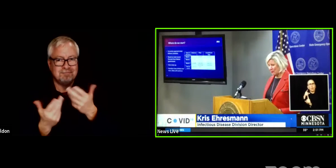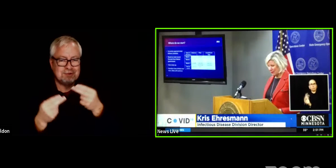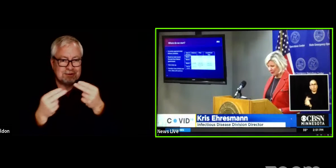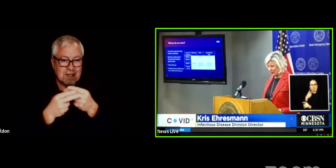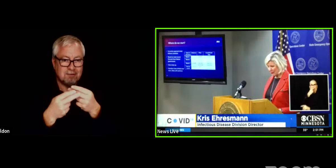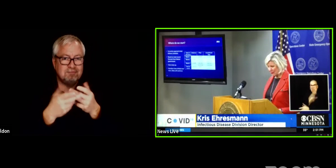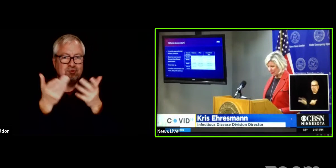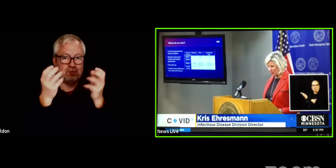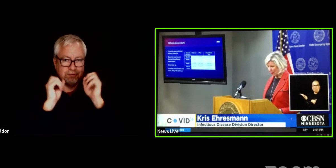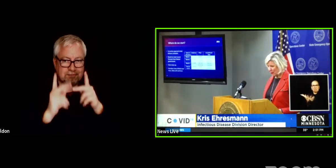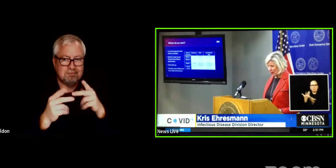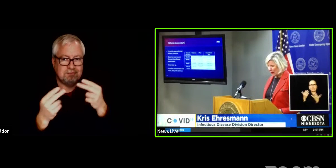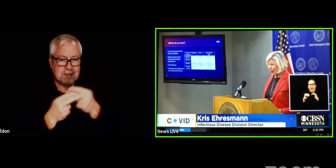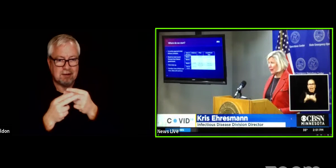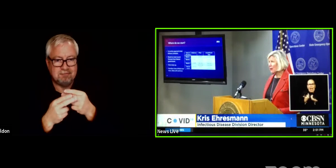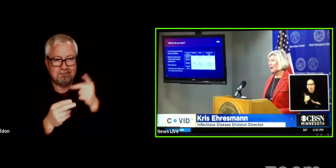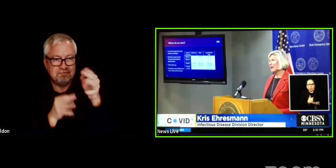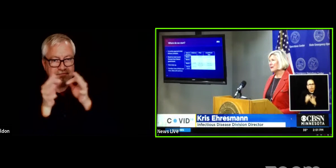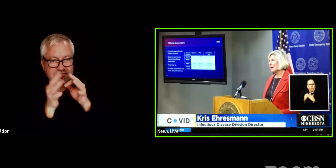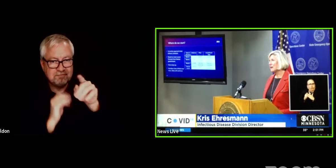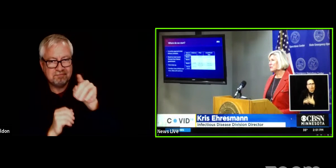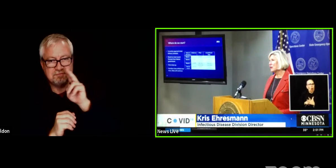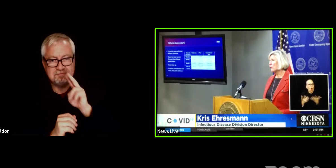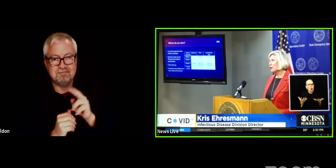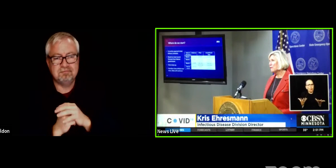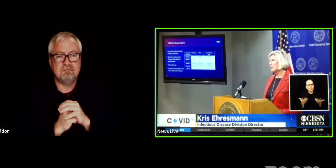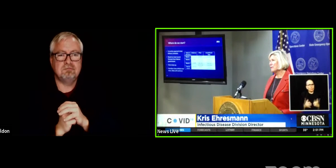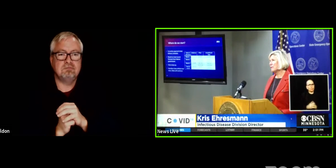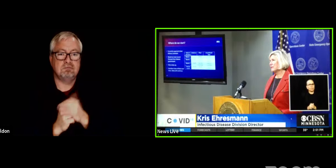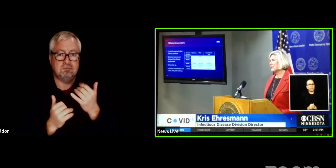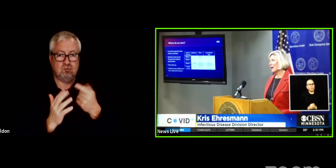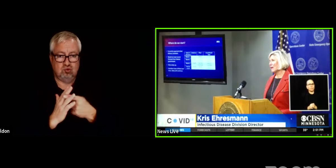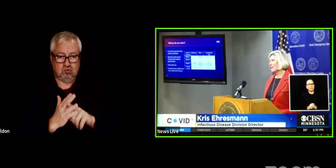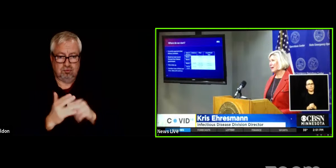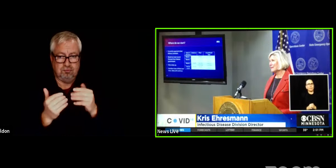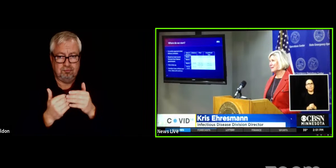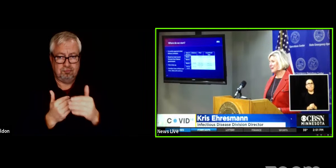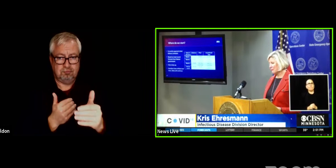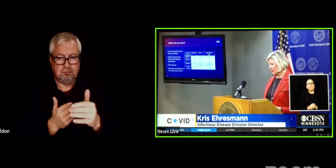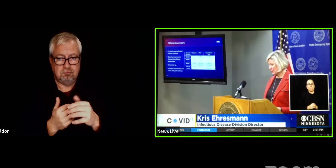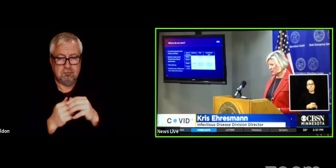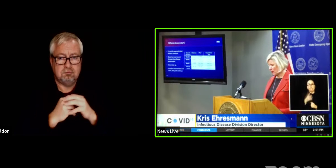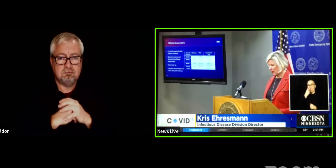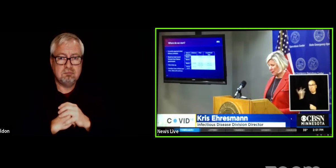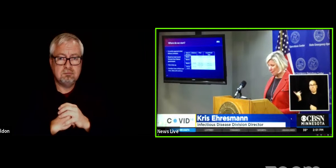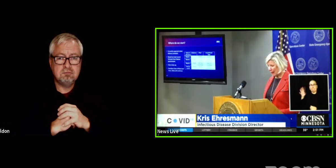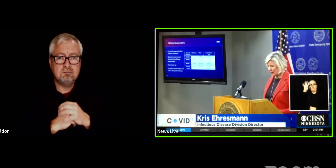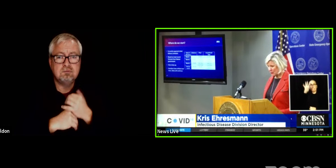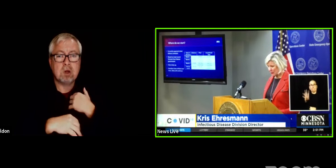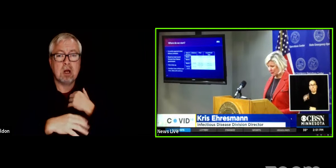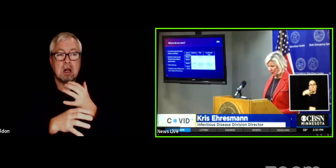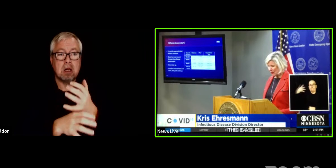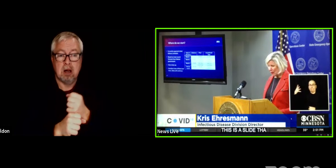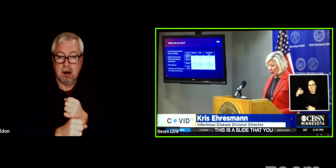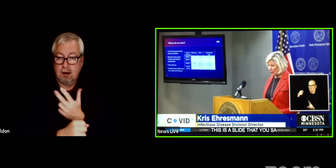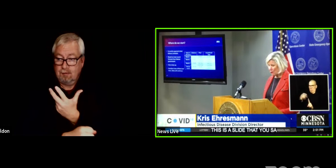HE PRESENTED THIS, AS WELL, AND I WANT TO ACKNOWLEDGE THAT WE WILL BE RECEIVING OUR VACCINE IN MINNESOTA IN BATCHES.